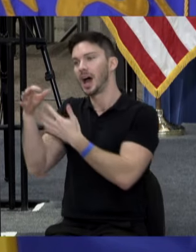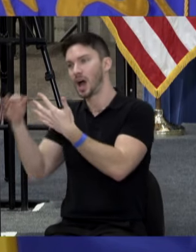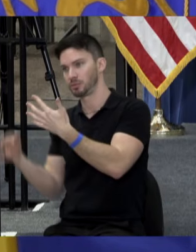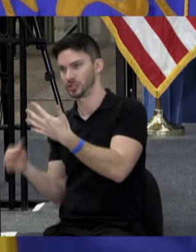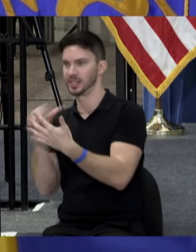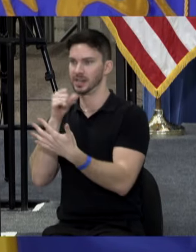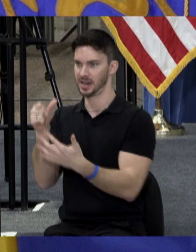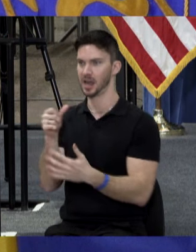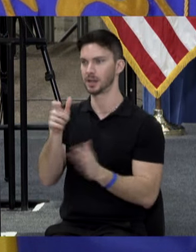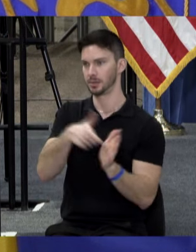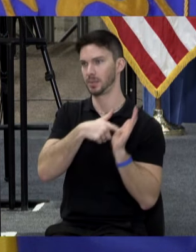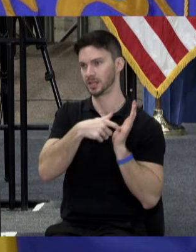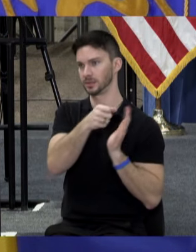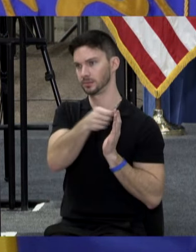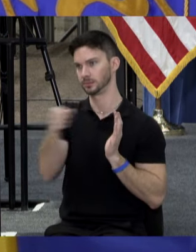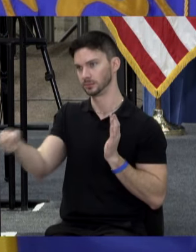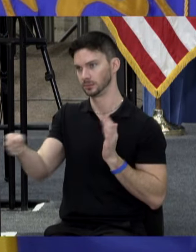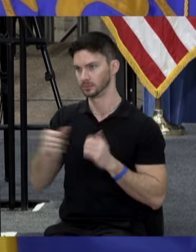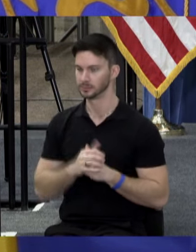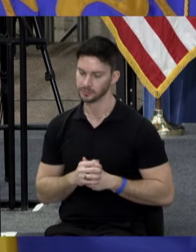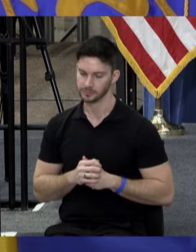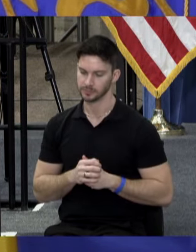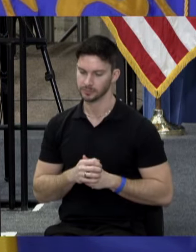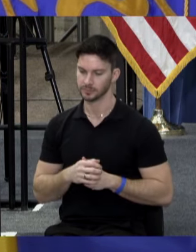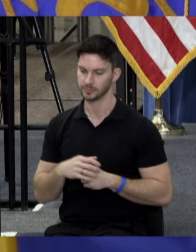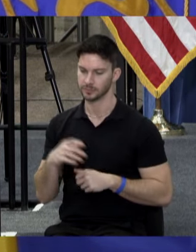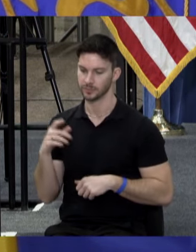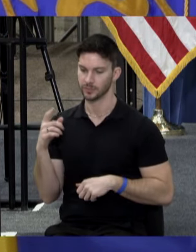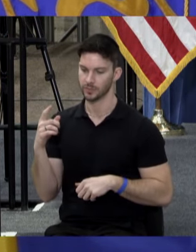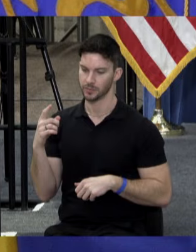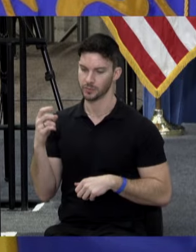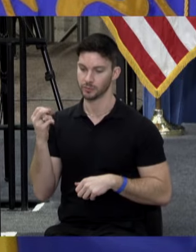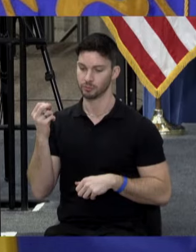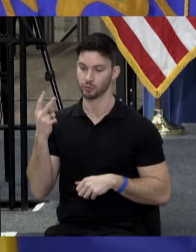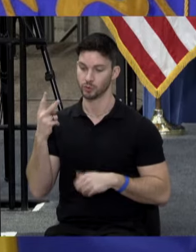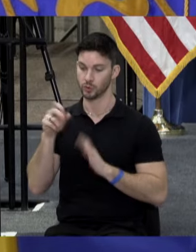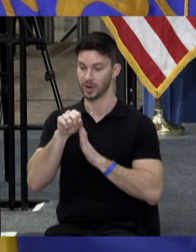Just 12 states spend at least half their long-term care dollars on home and community-based services